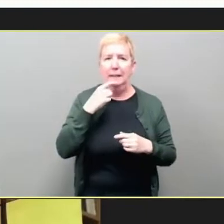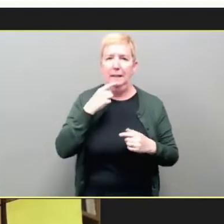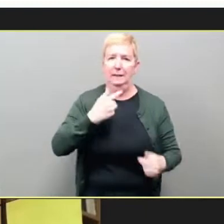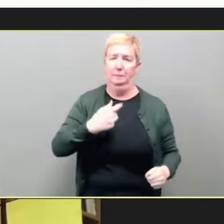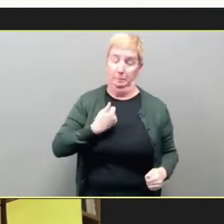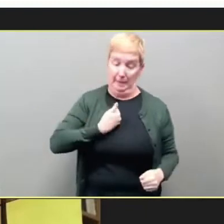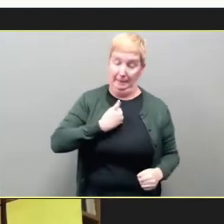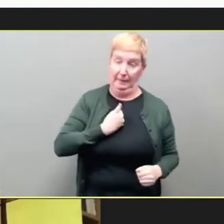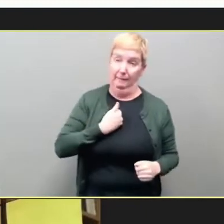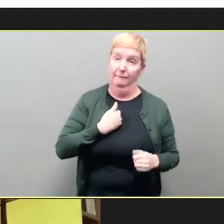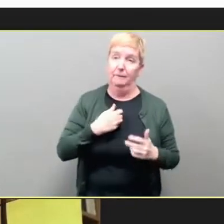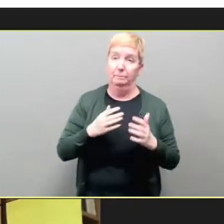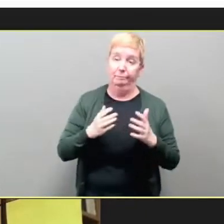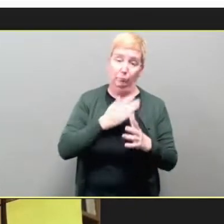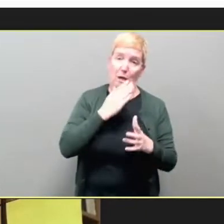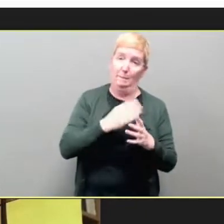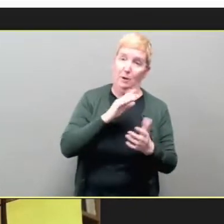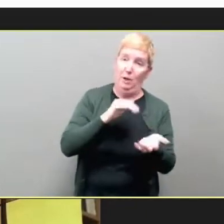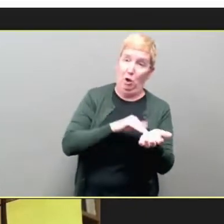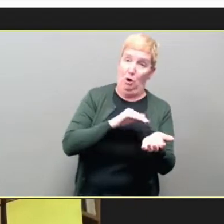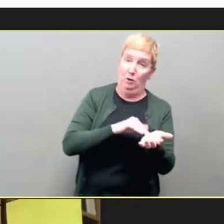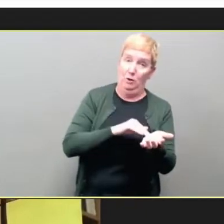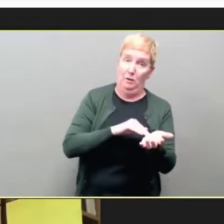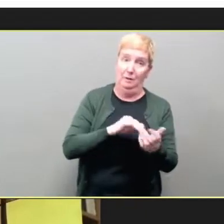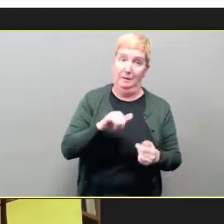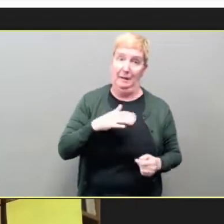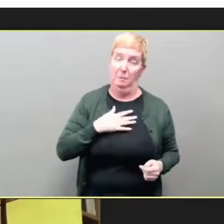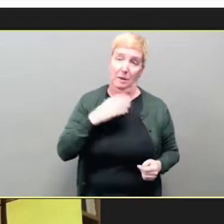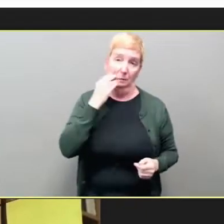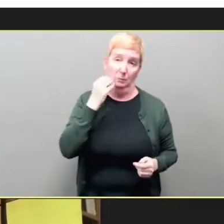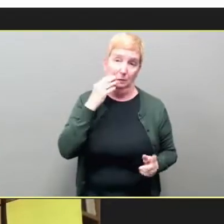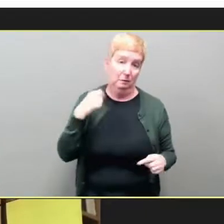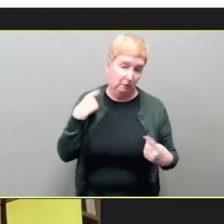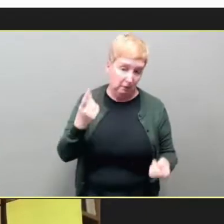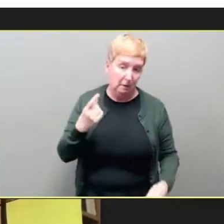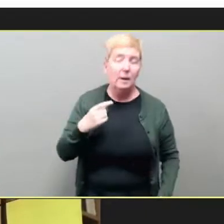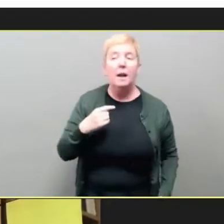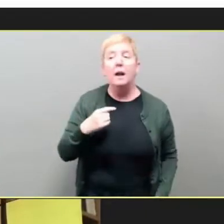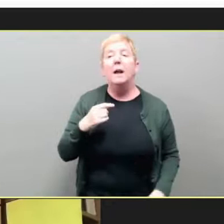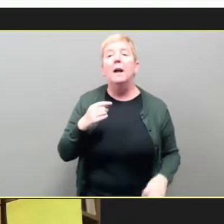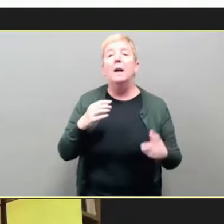many people just like secretary Collins. They see us as their trusted voice.